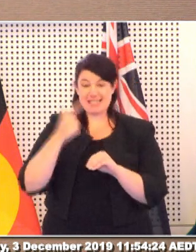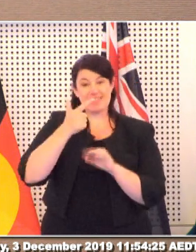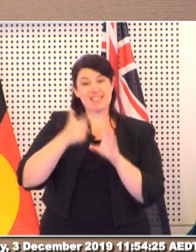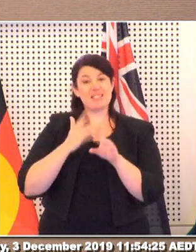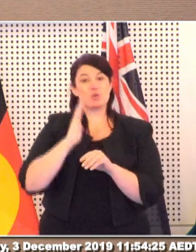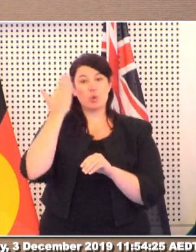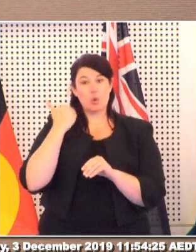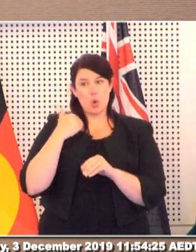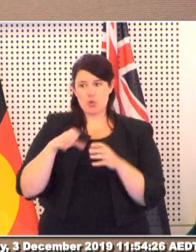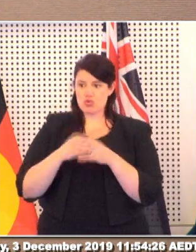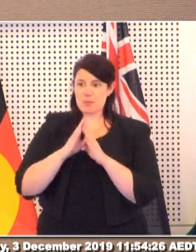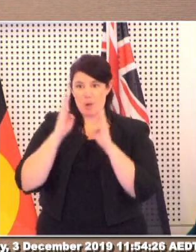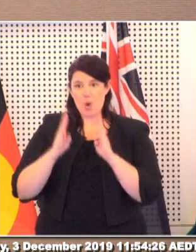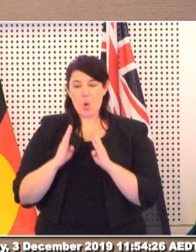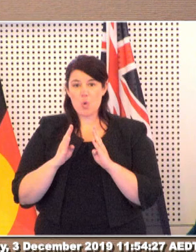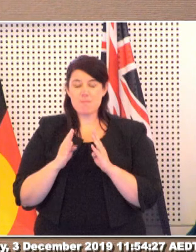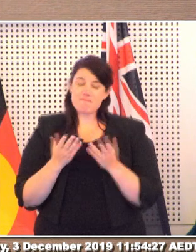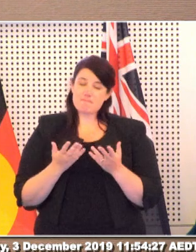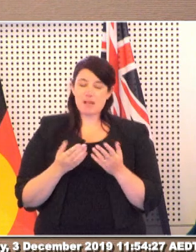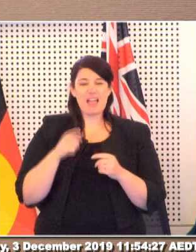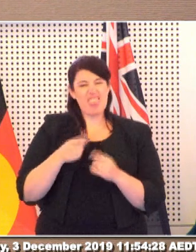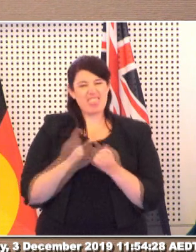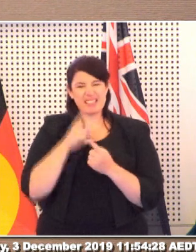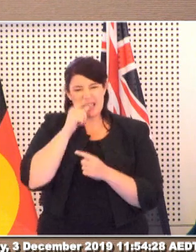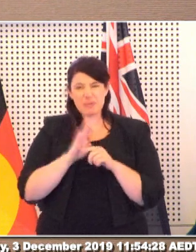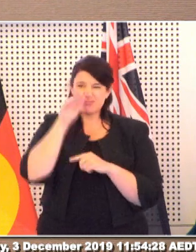Sometimes things can be difficult but that’s life no matter where you are.